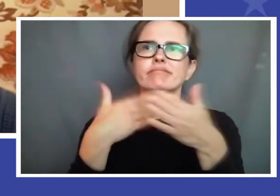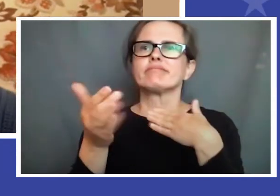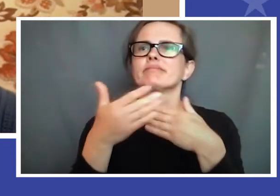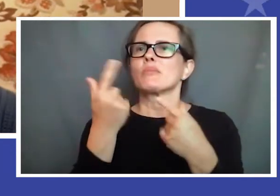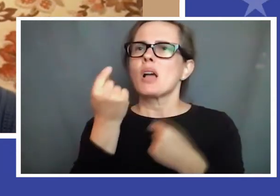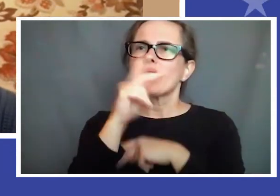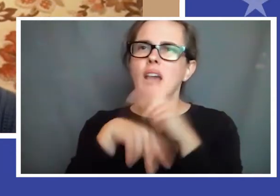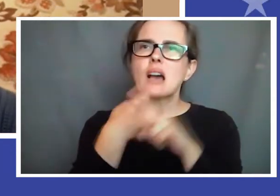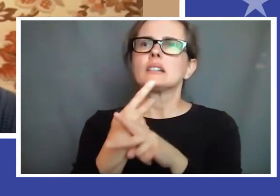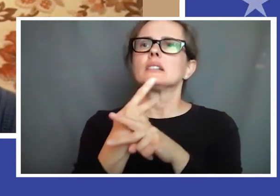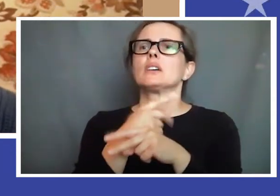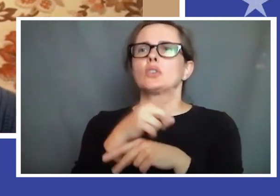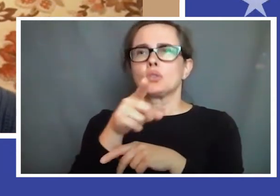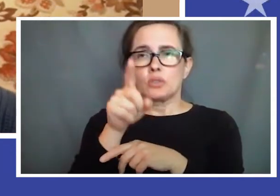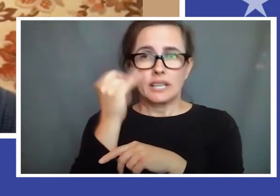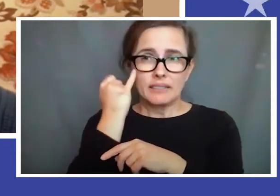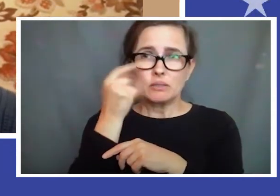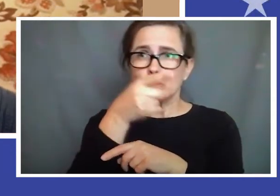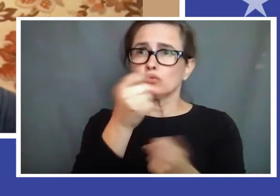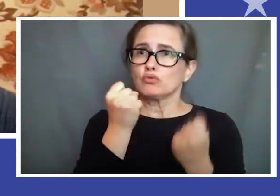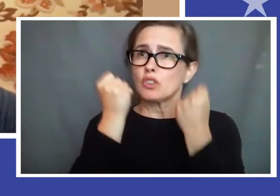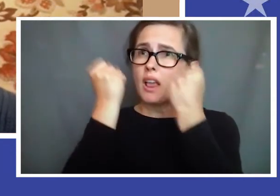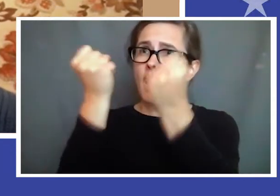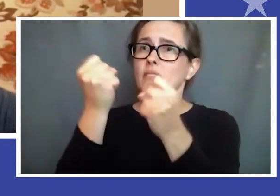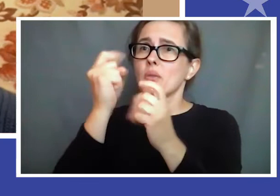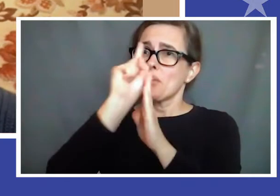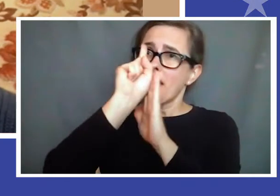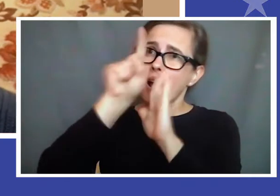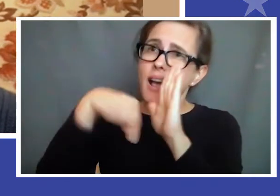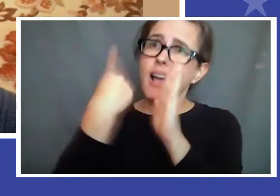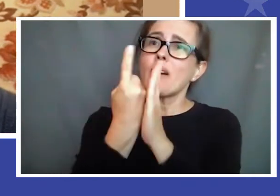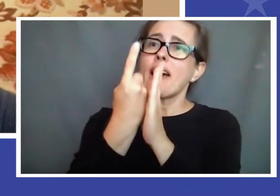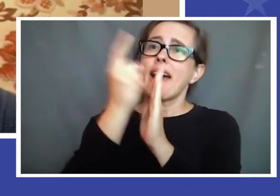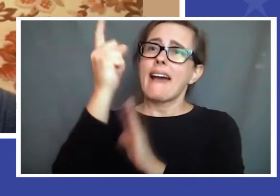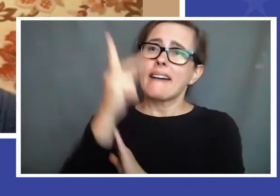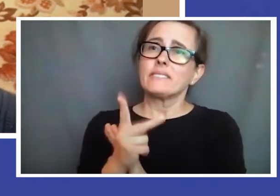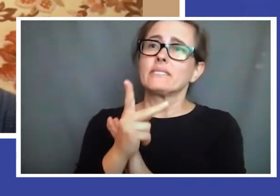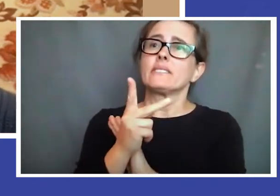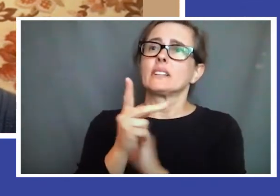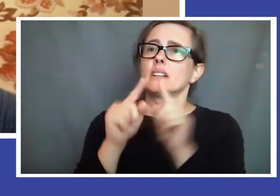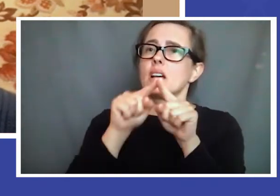It takes like an hour and a half to drive, right? From one end of the county to the next.